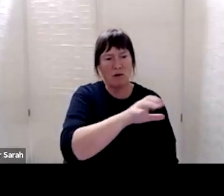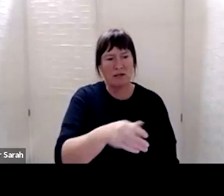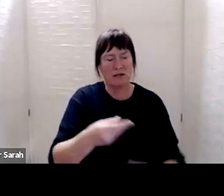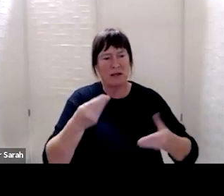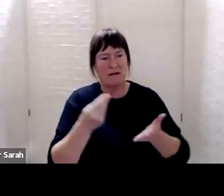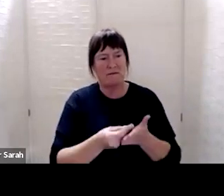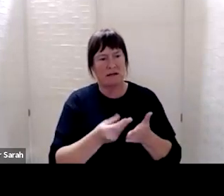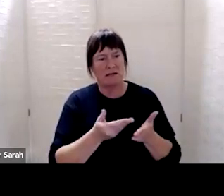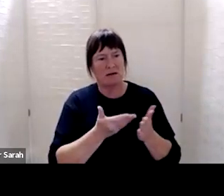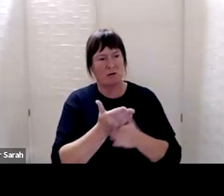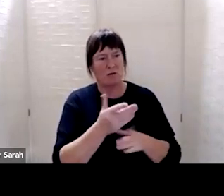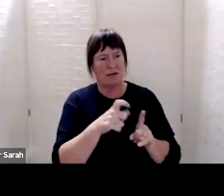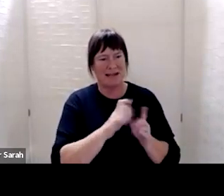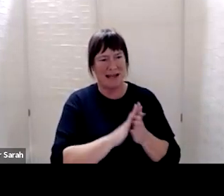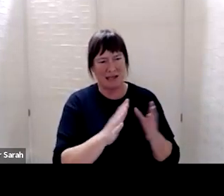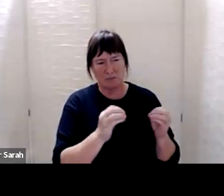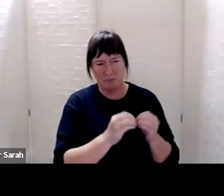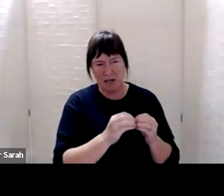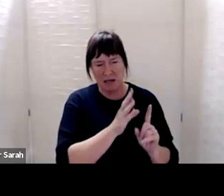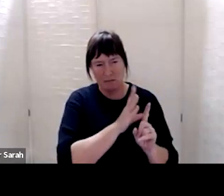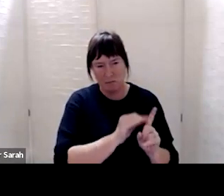model still, and others Whaikaha?